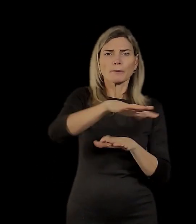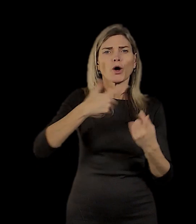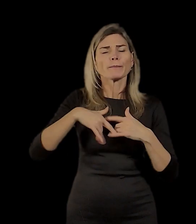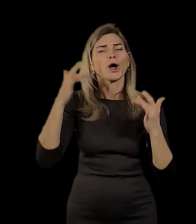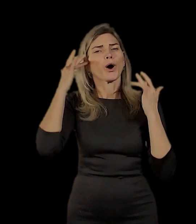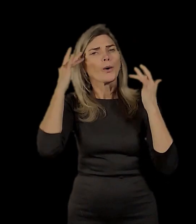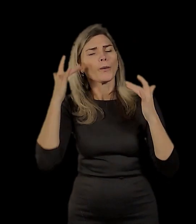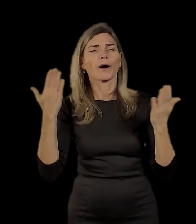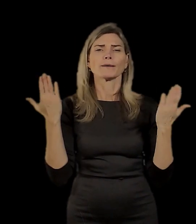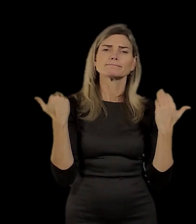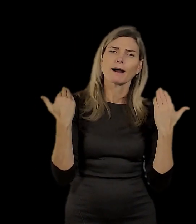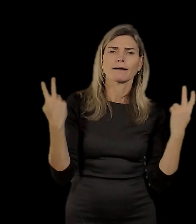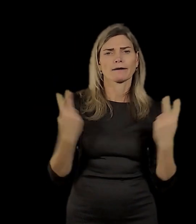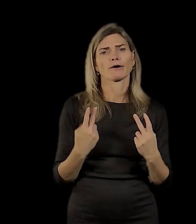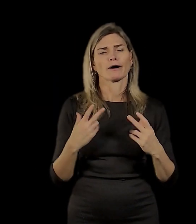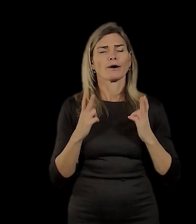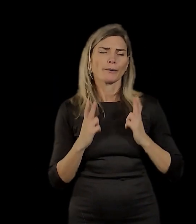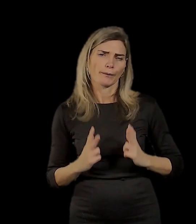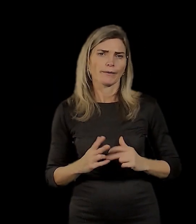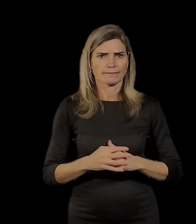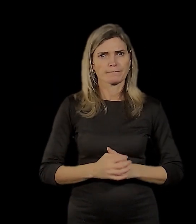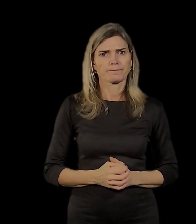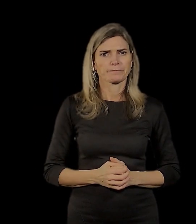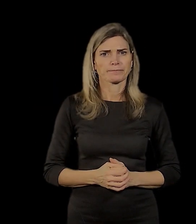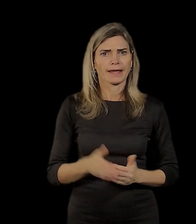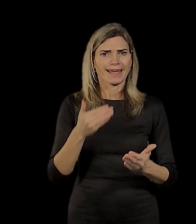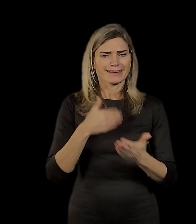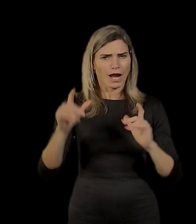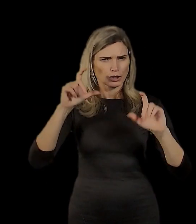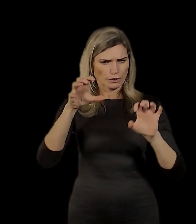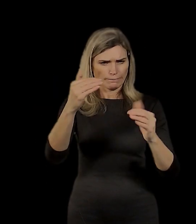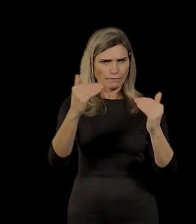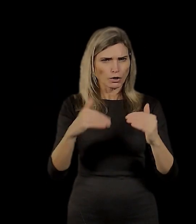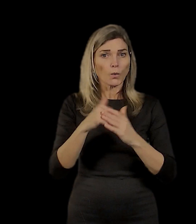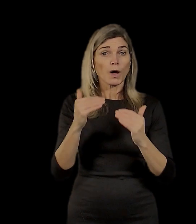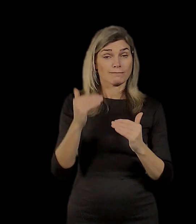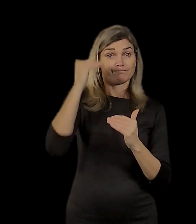And in between, we are creating recreational meadows with the possibility of sitting with new furniture.